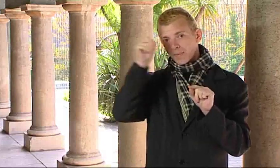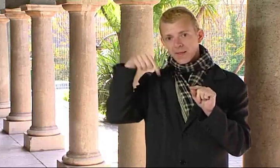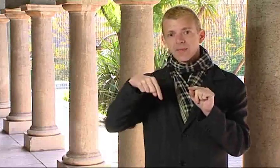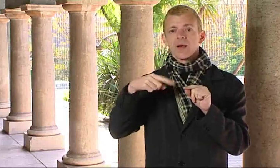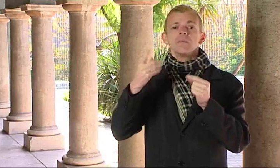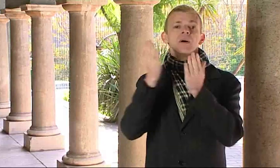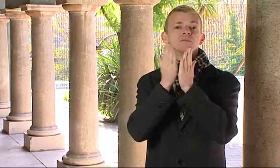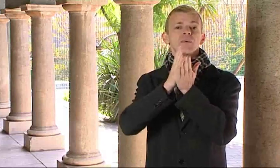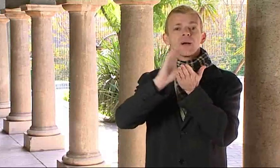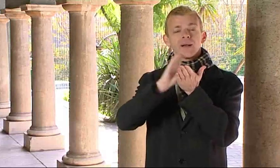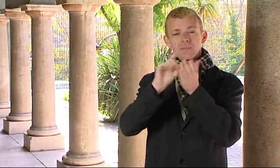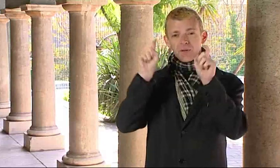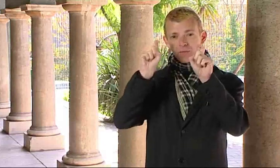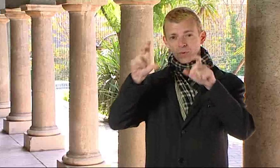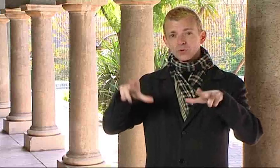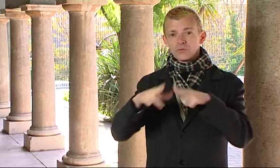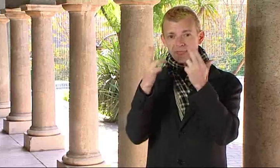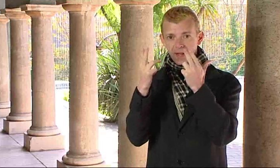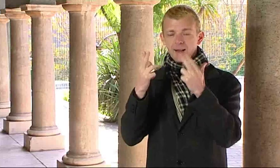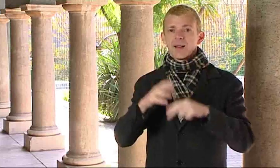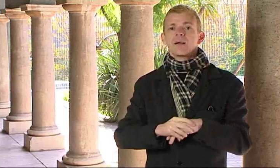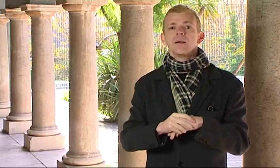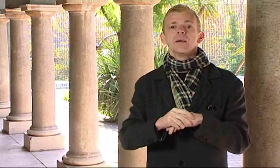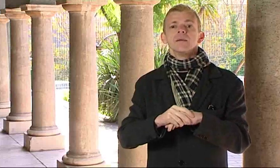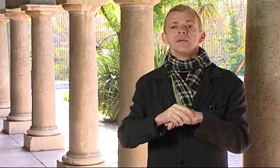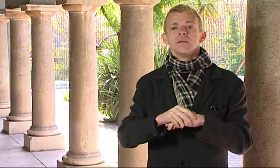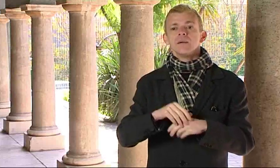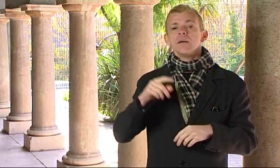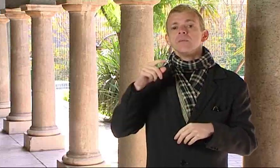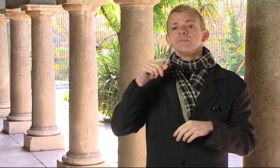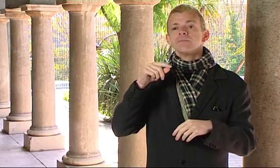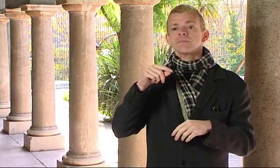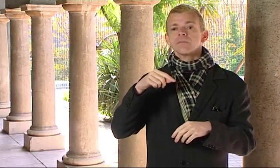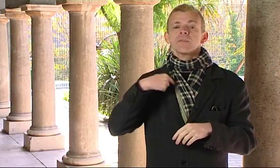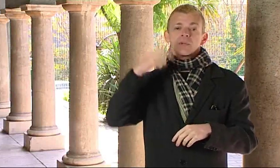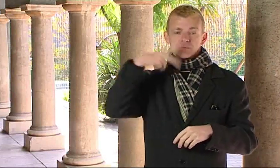and I'm studying the degree in Social Education at UNED in Madrid.